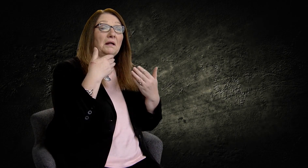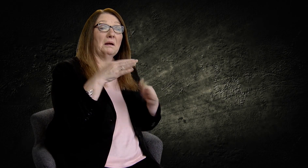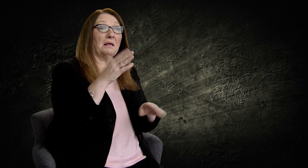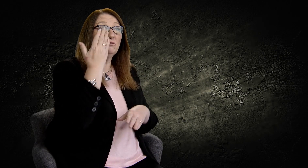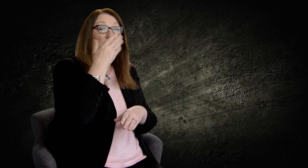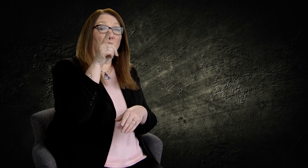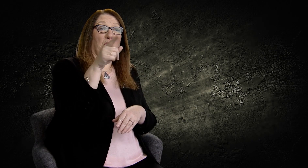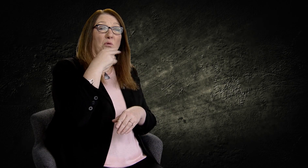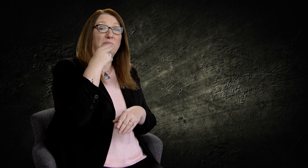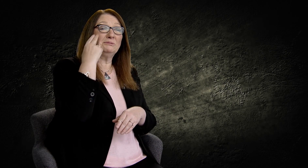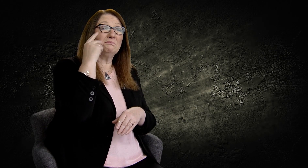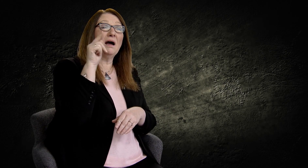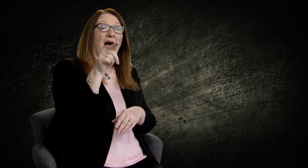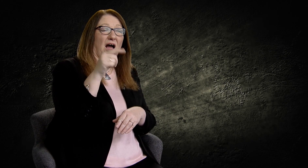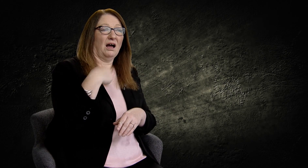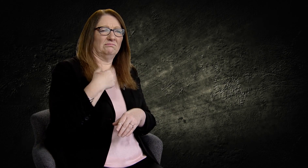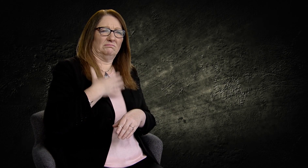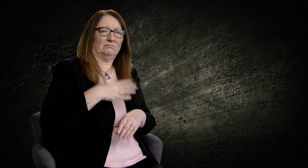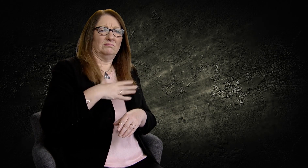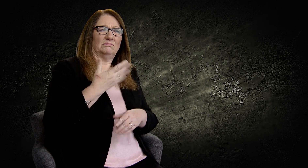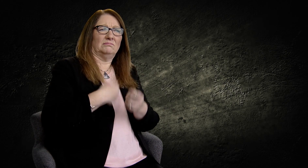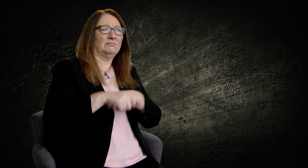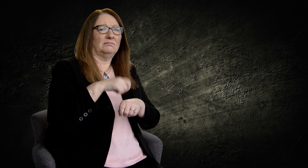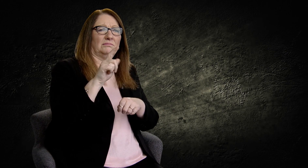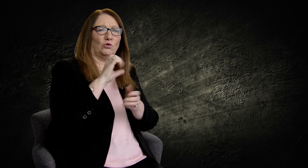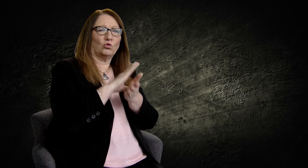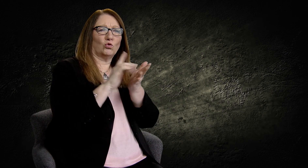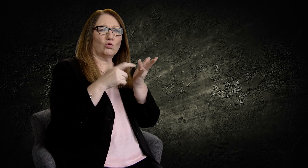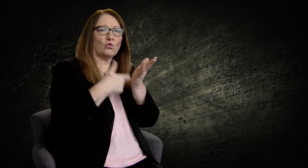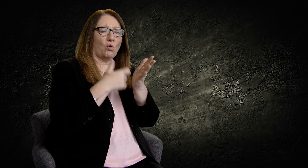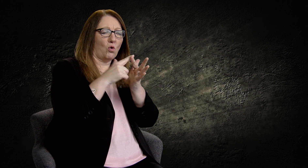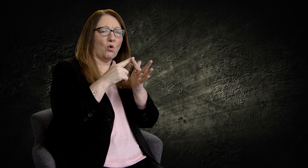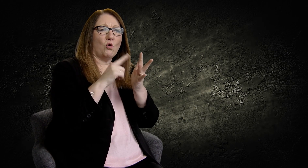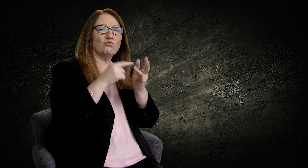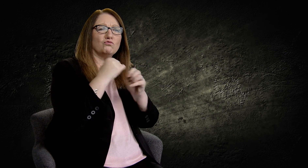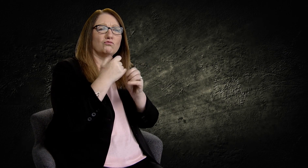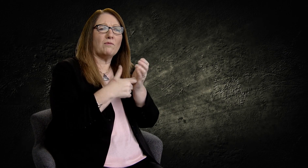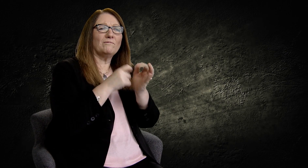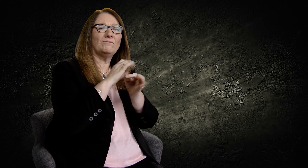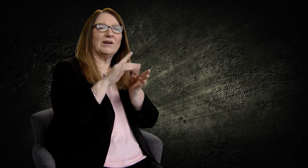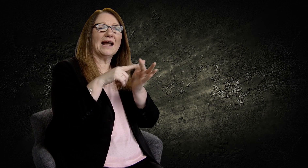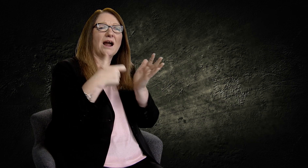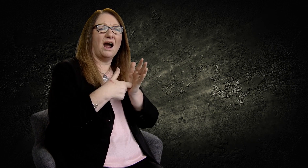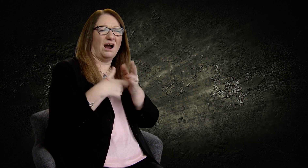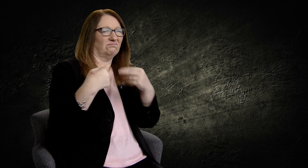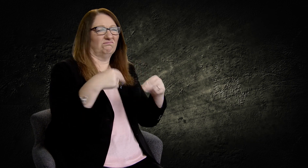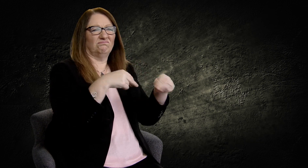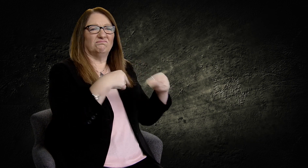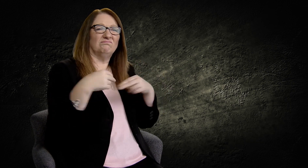When I left Boston Spa, I really wanted to be a choreographer,